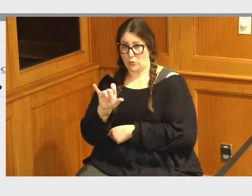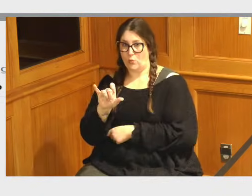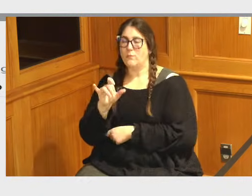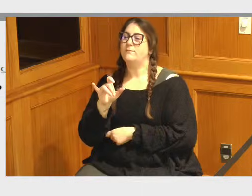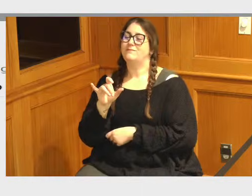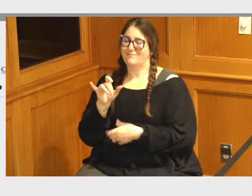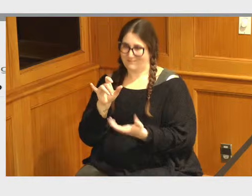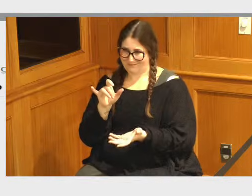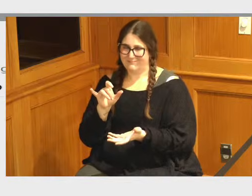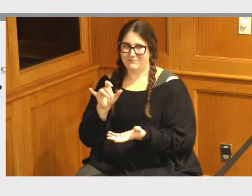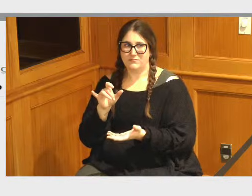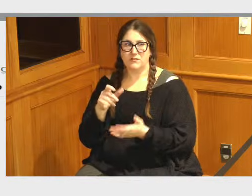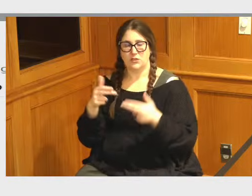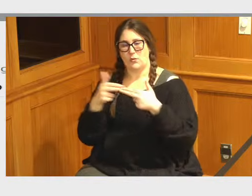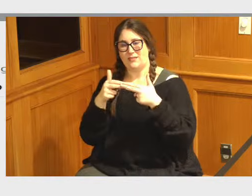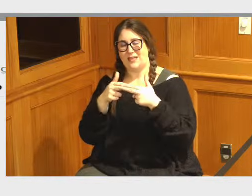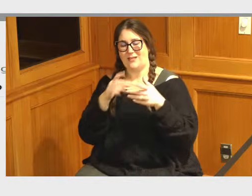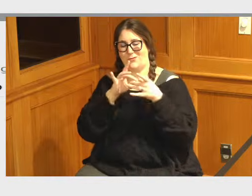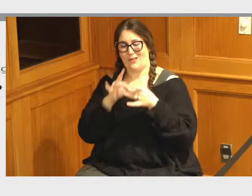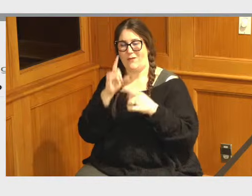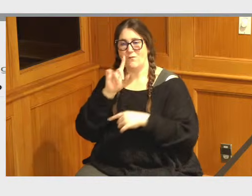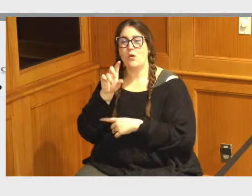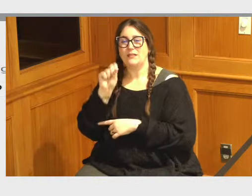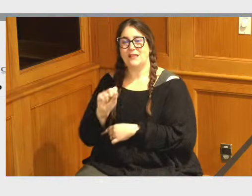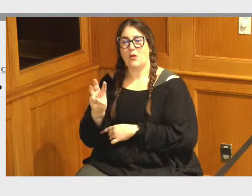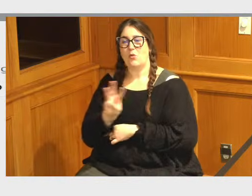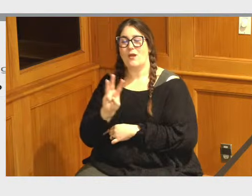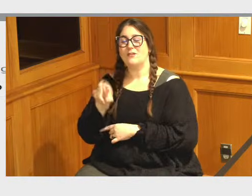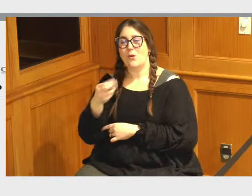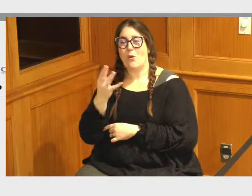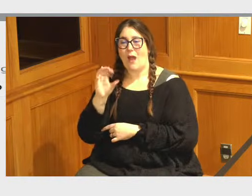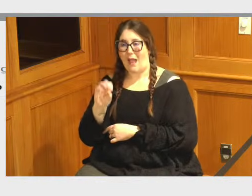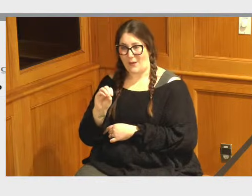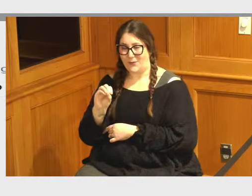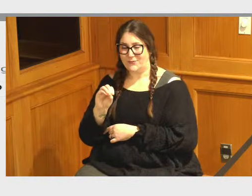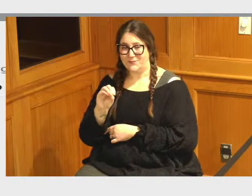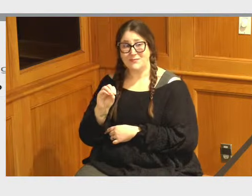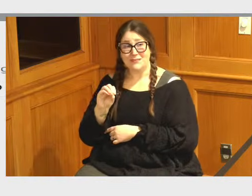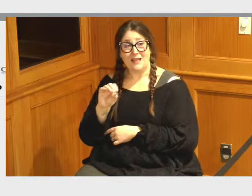have today are are related to southwest Ohio. And as you can see from the slide here, it was